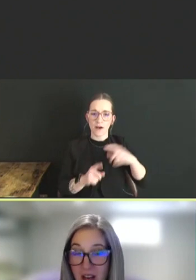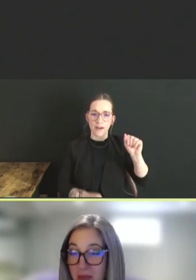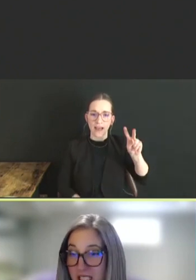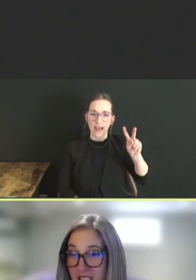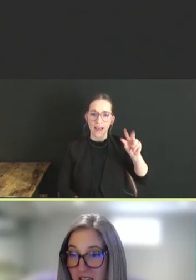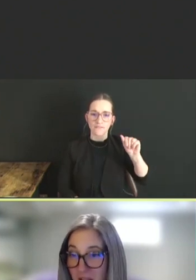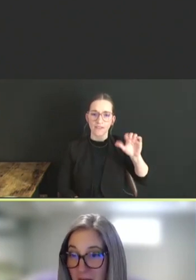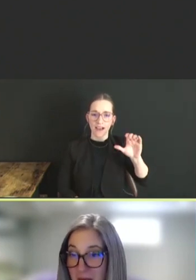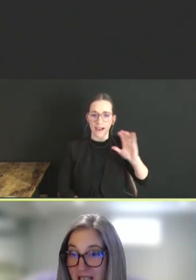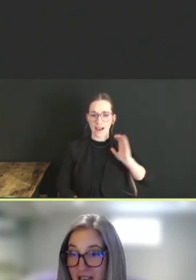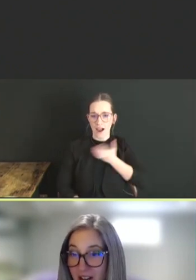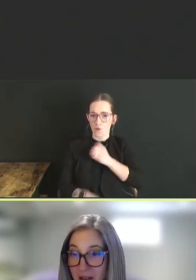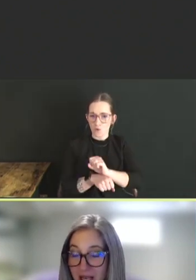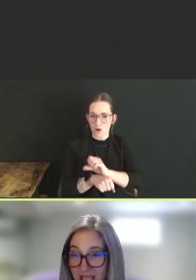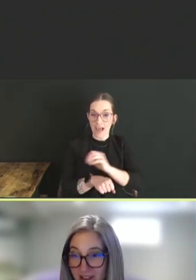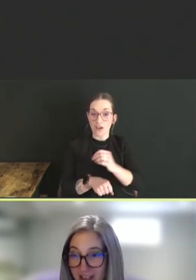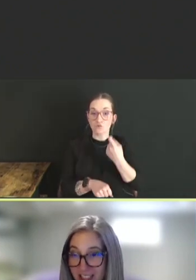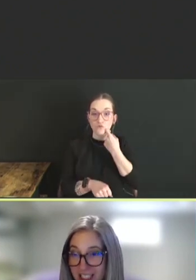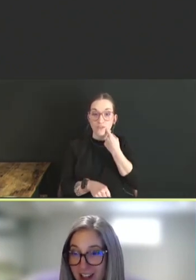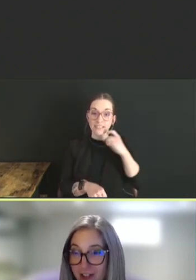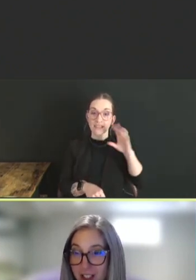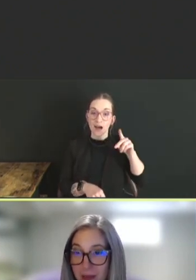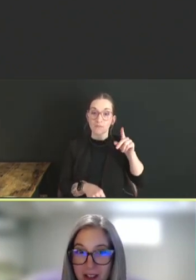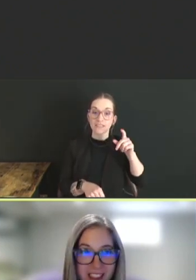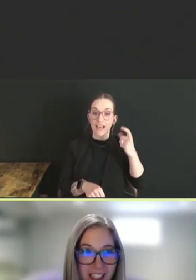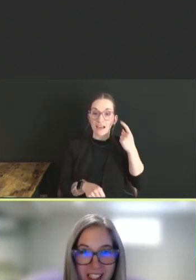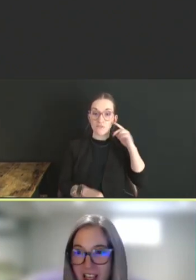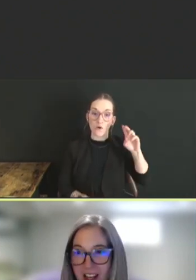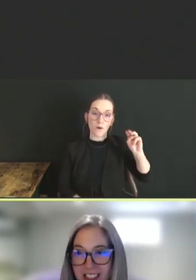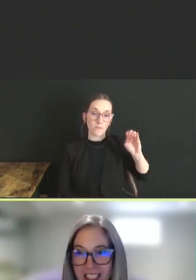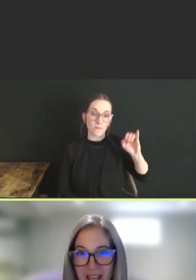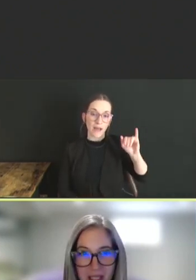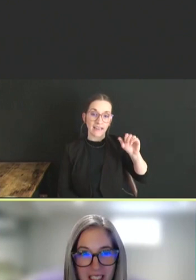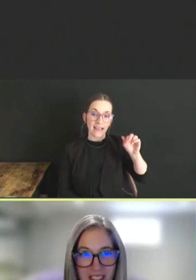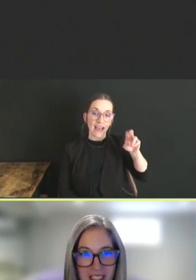recent updates in Medicare and Medicaid vaccine coverage policy. Next slide, please.